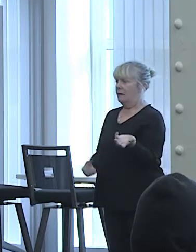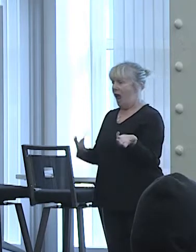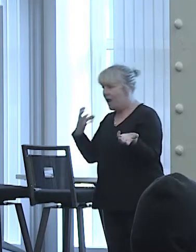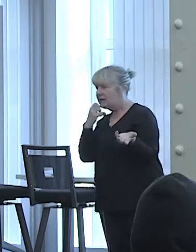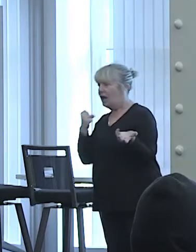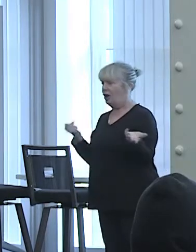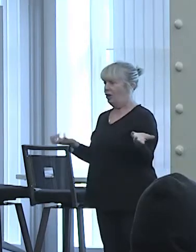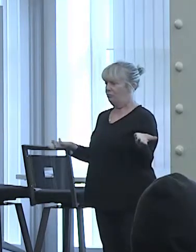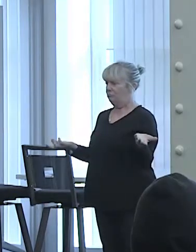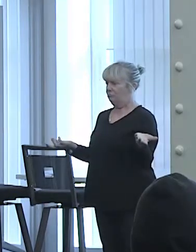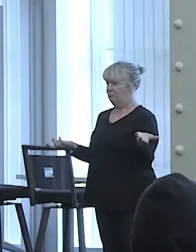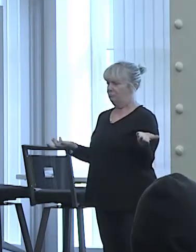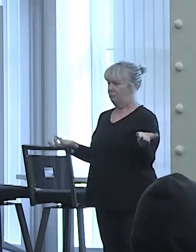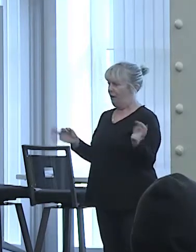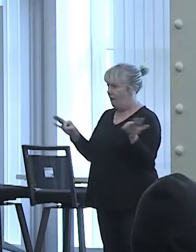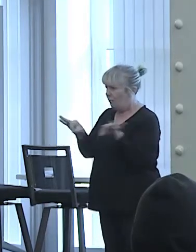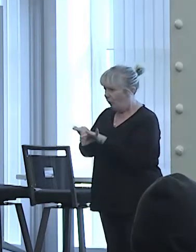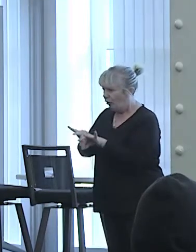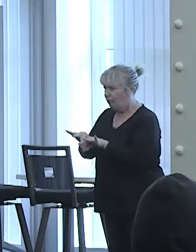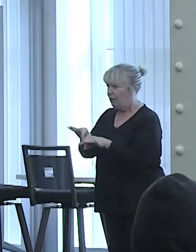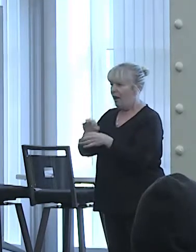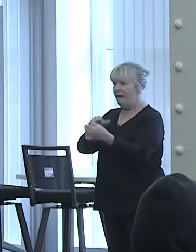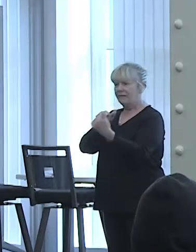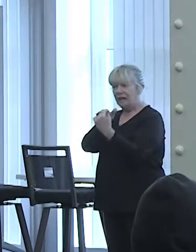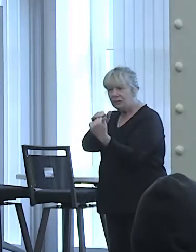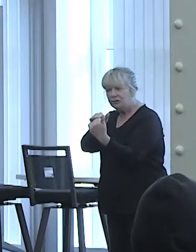That we are unworthy of kinship or of love.